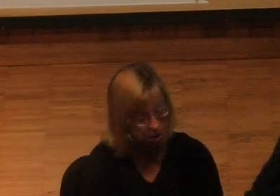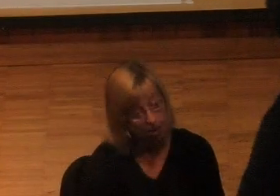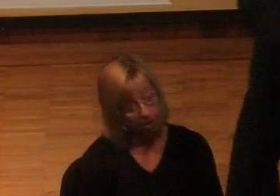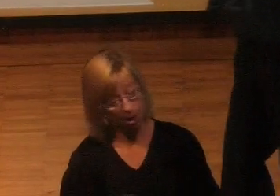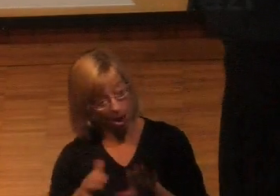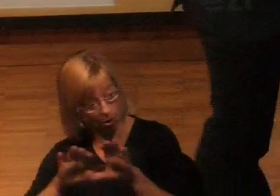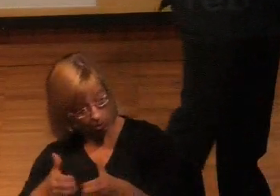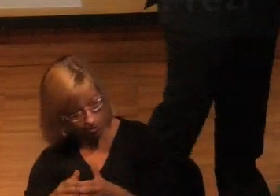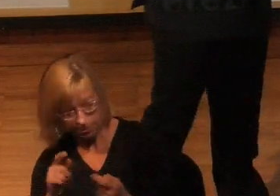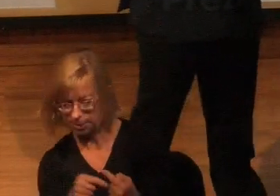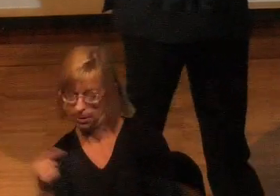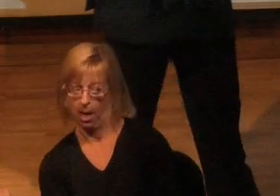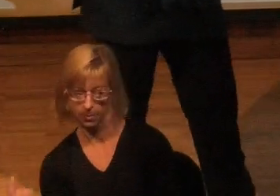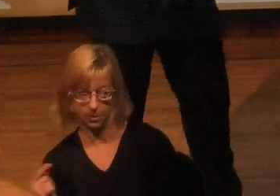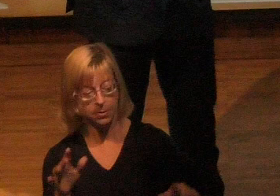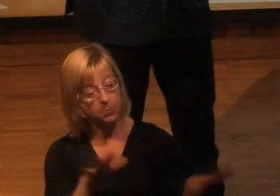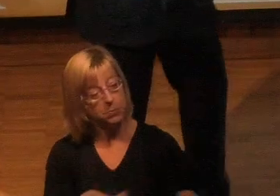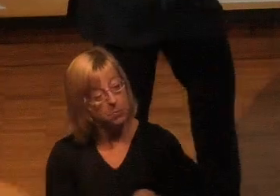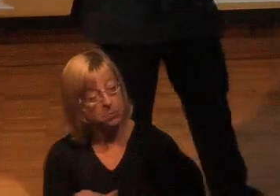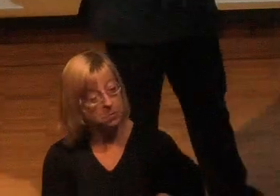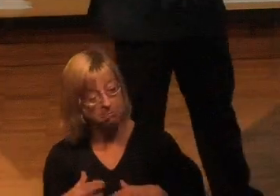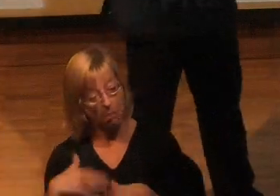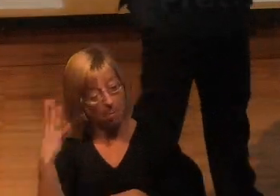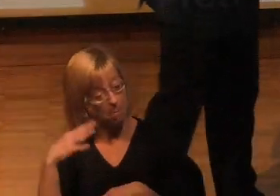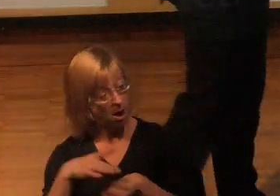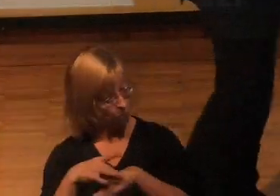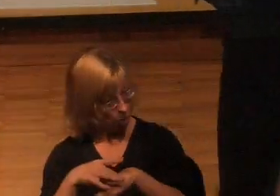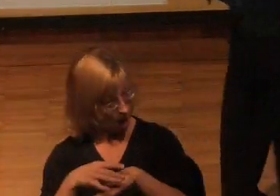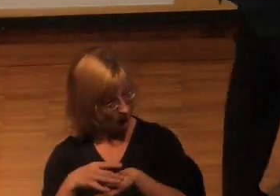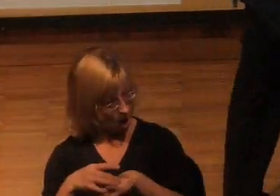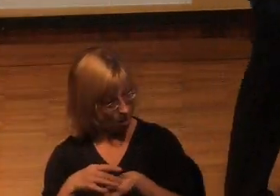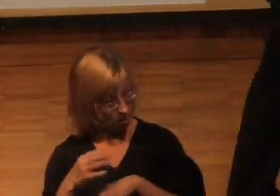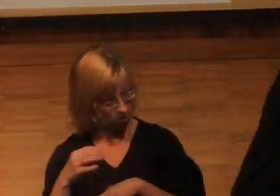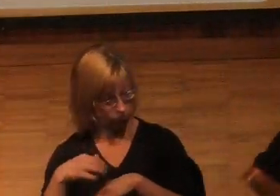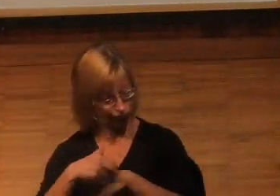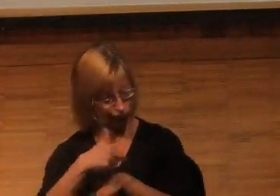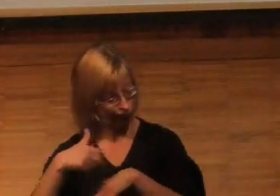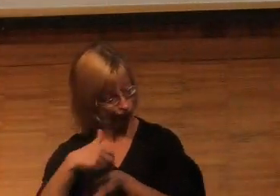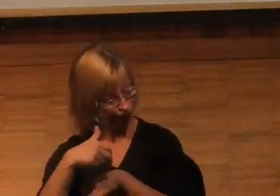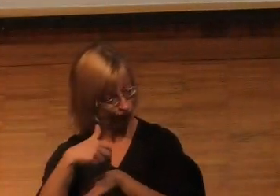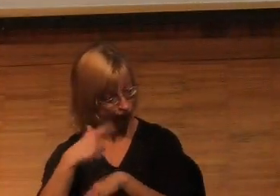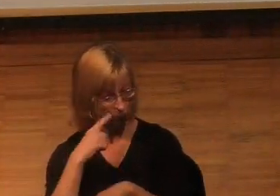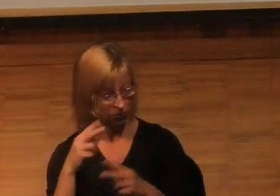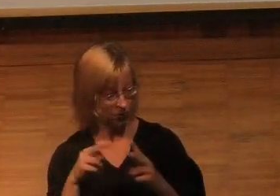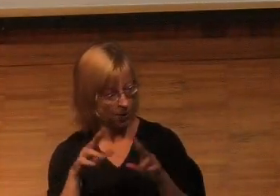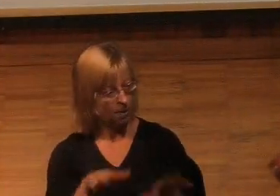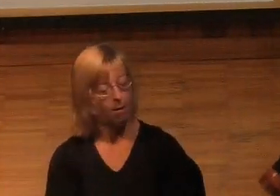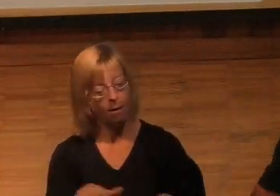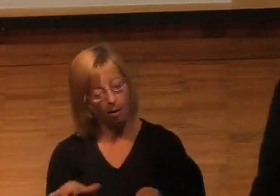that was the exact opposite, lived above the earth, excuse me, on the earth, and was very passive and dependent